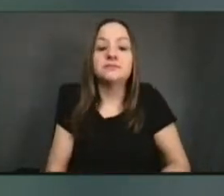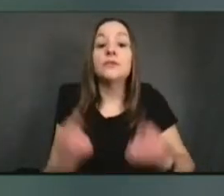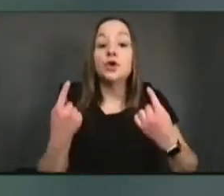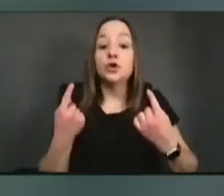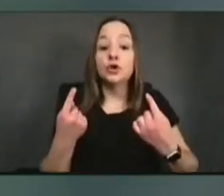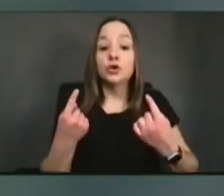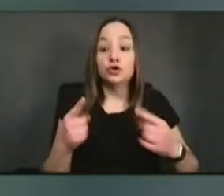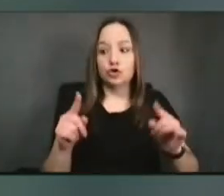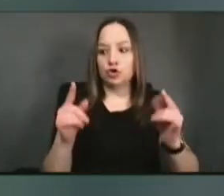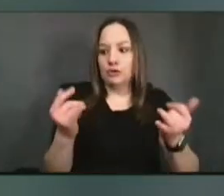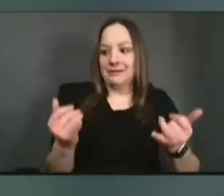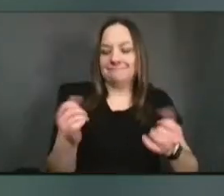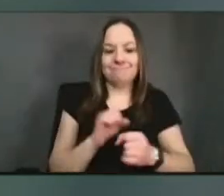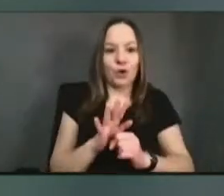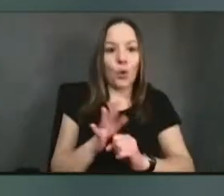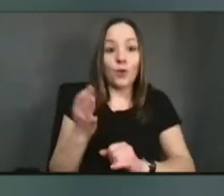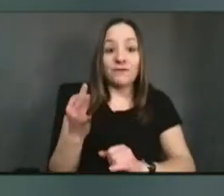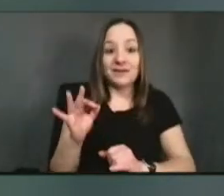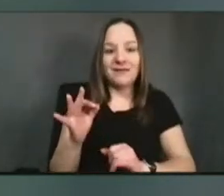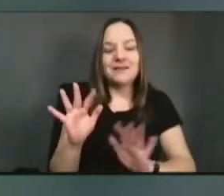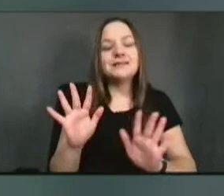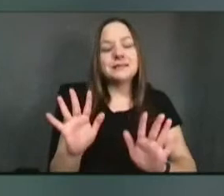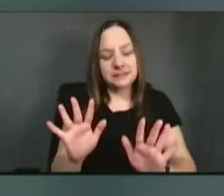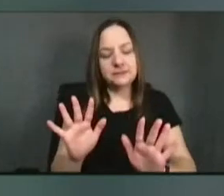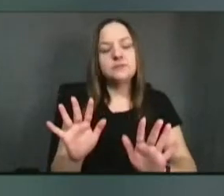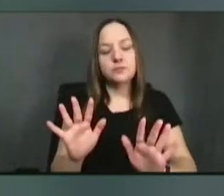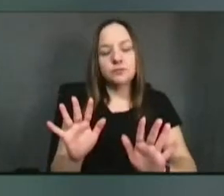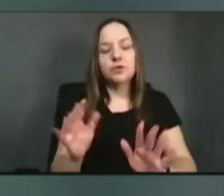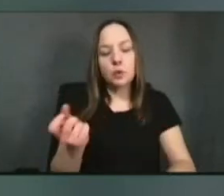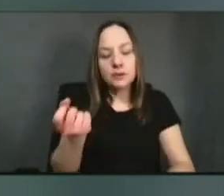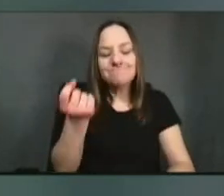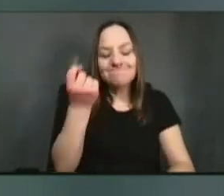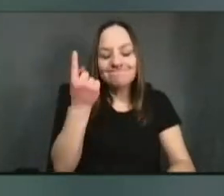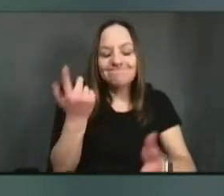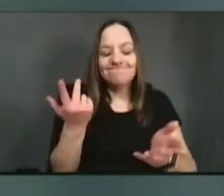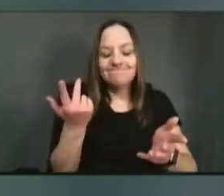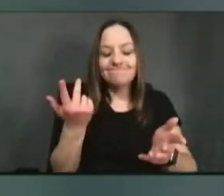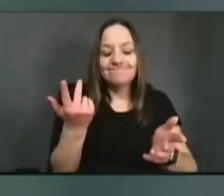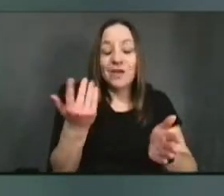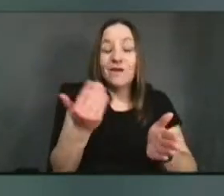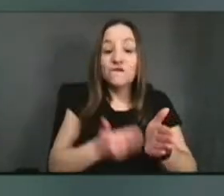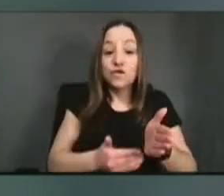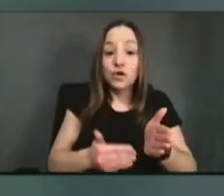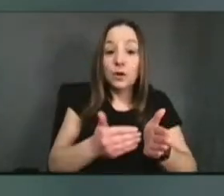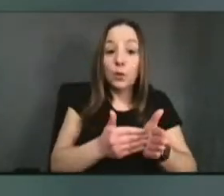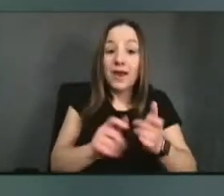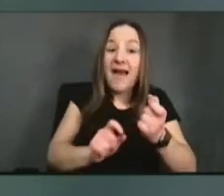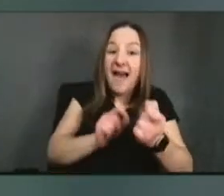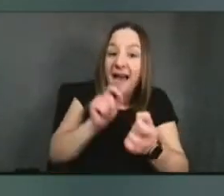and so throughout Covid 19. We